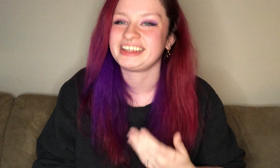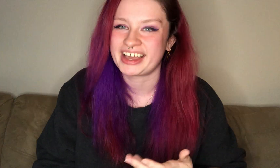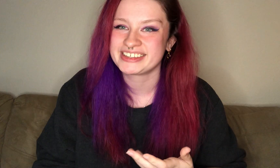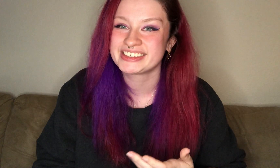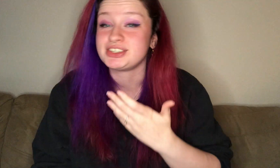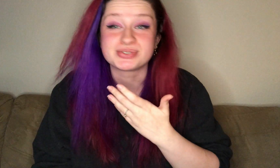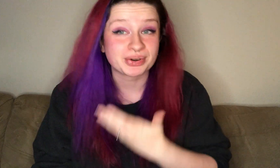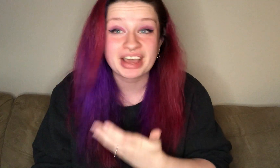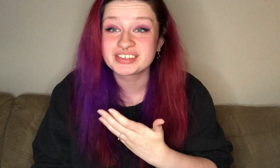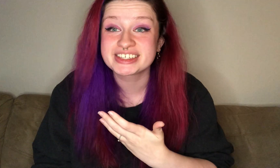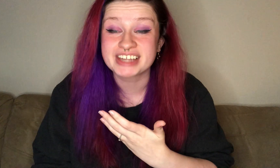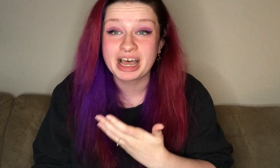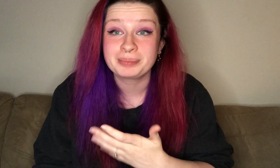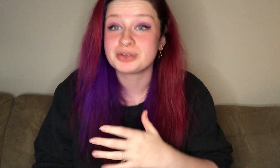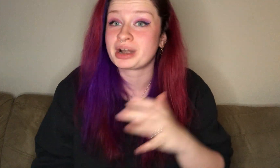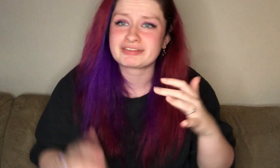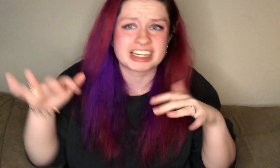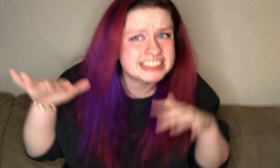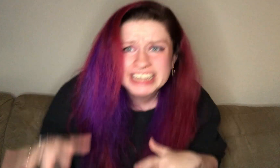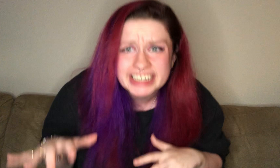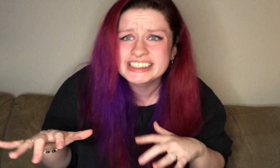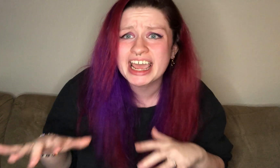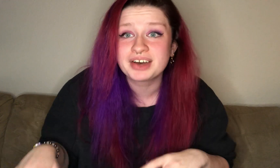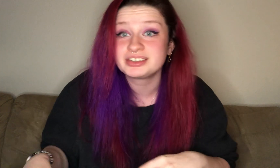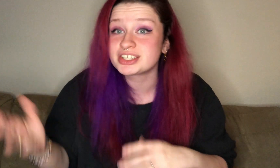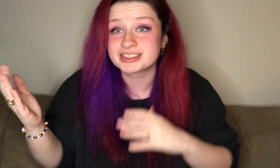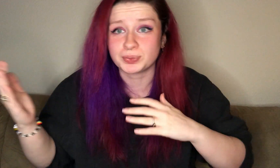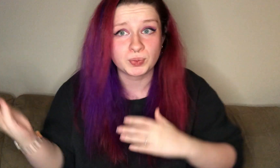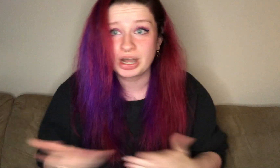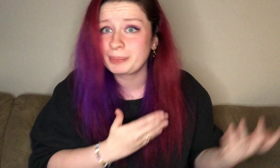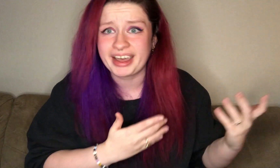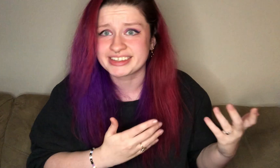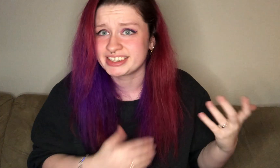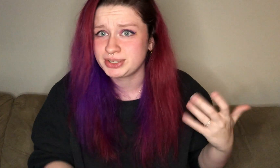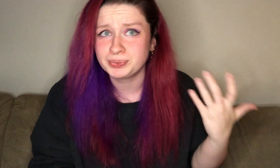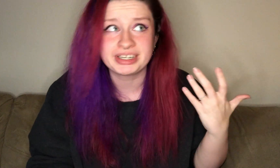yes you don't have to stop you don't have to duck down just walk past like you would